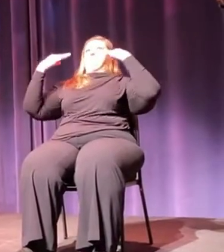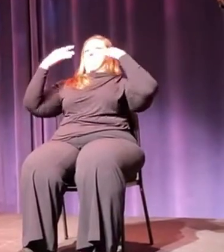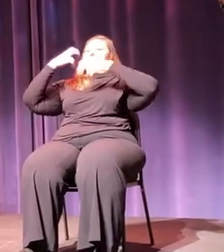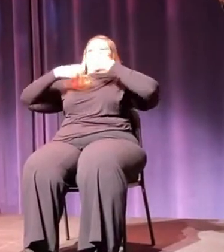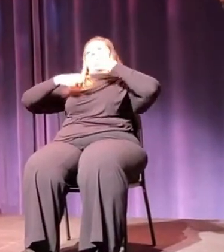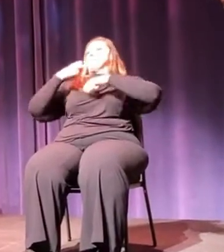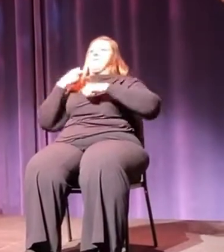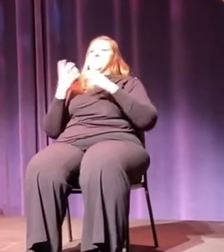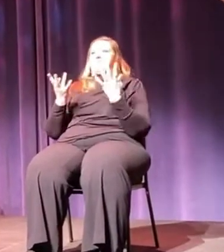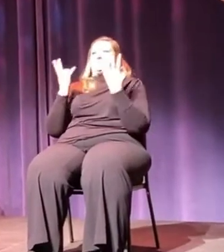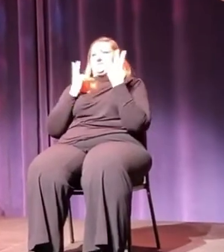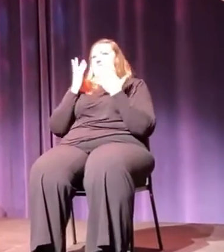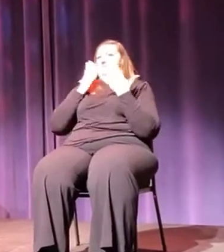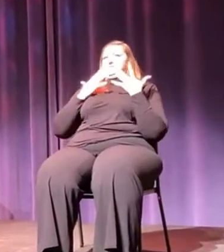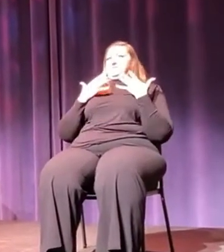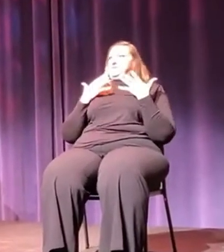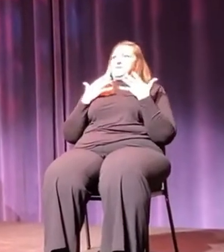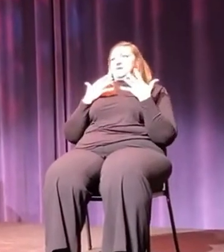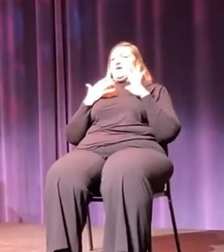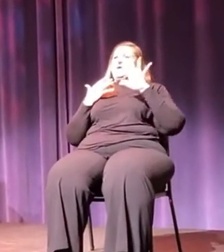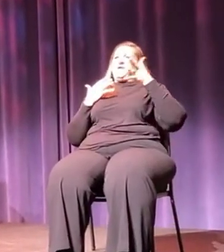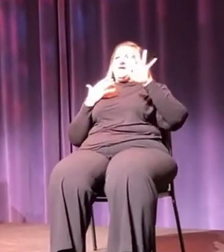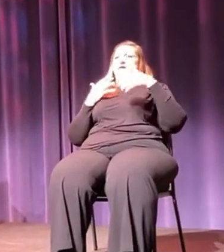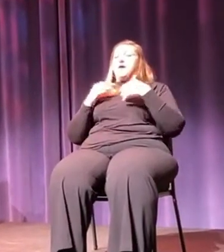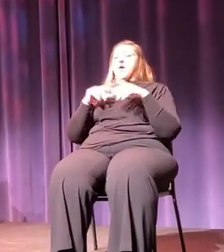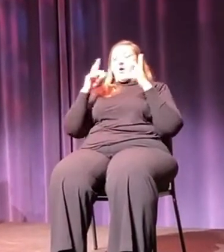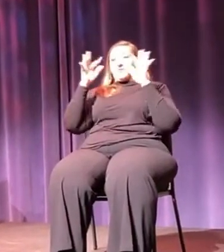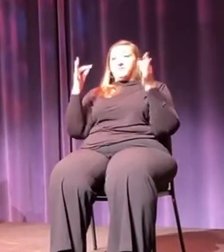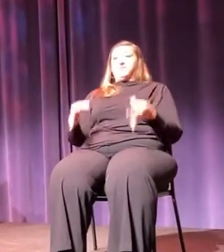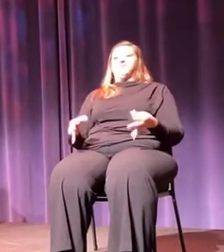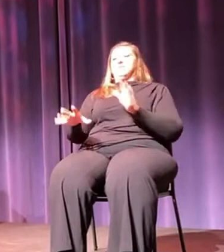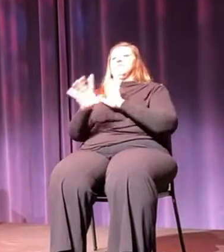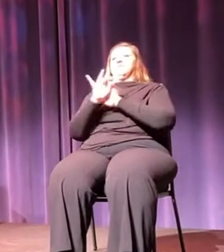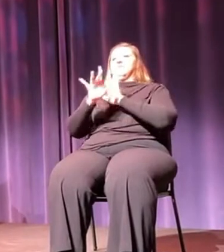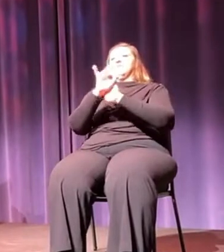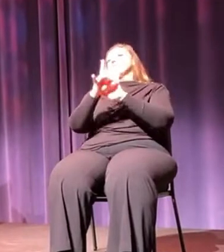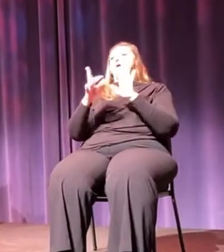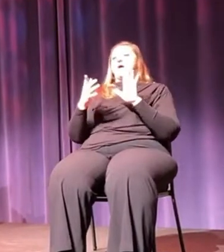or chosen problems of gender encumber my free spirit.